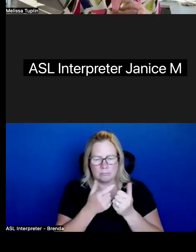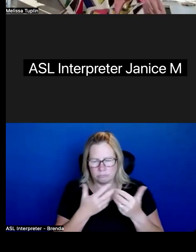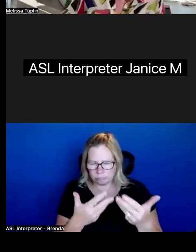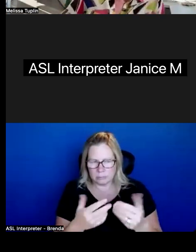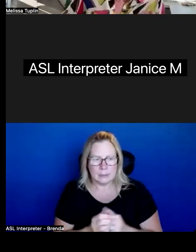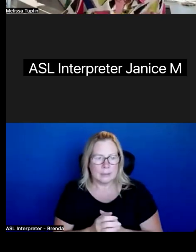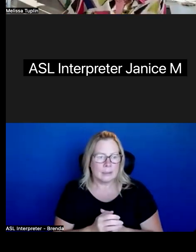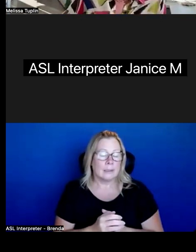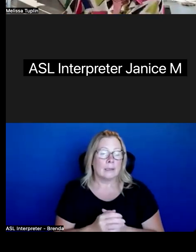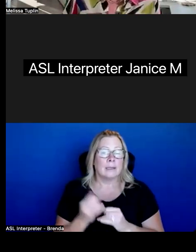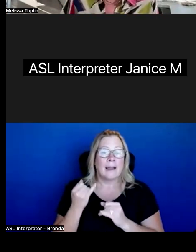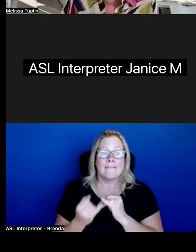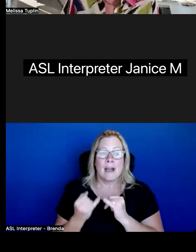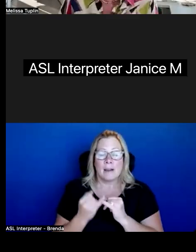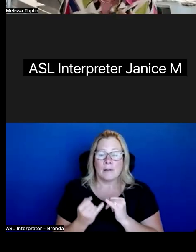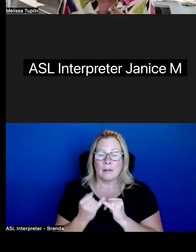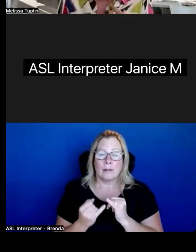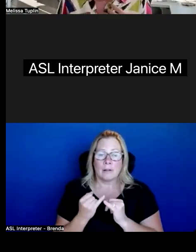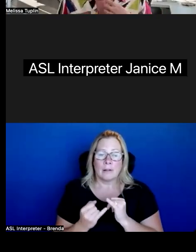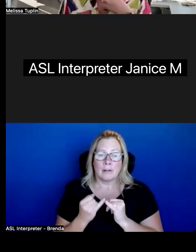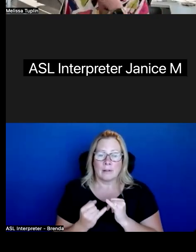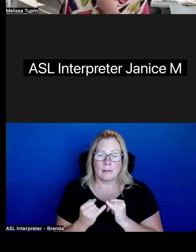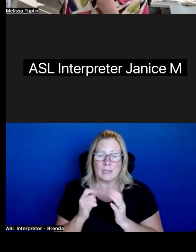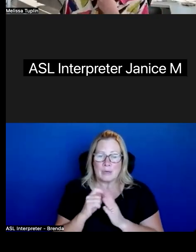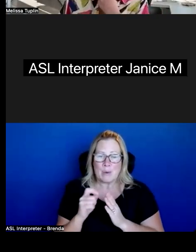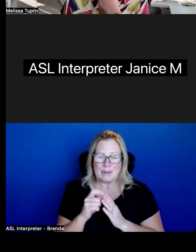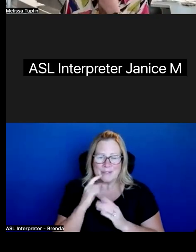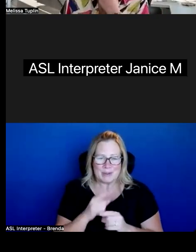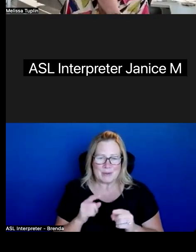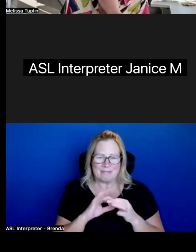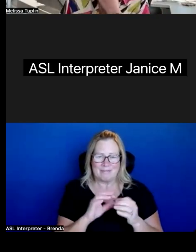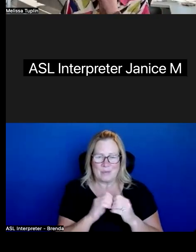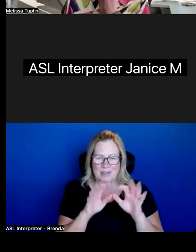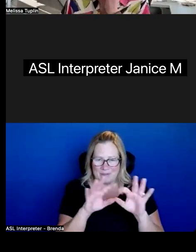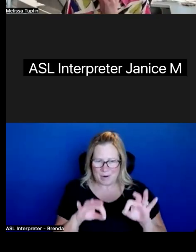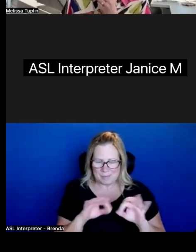And a final note on the topic of forms, for those organizations who have applied